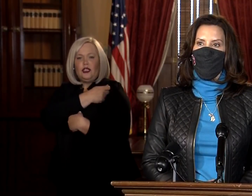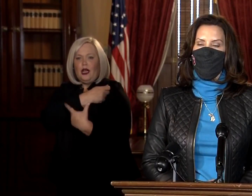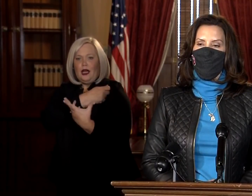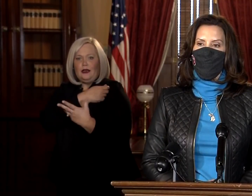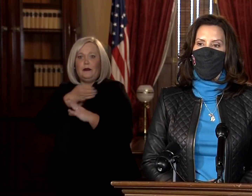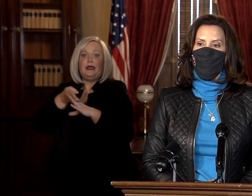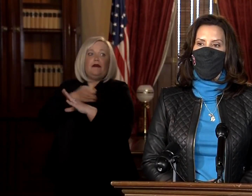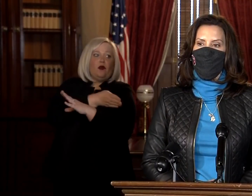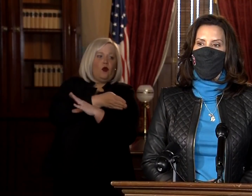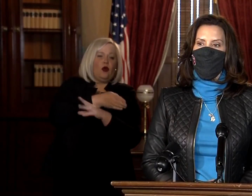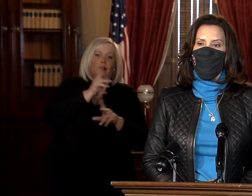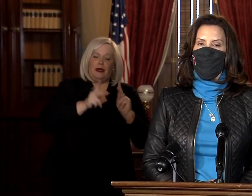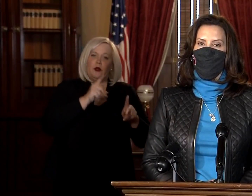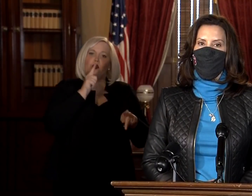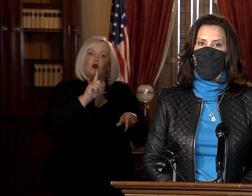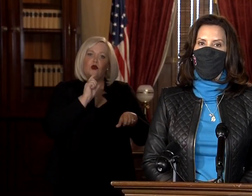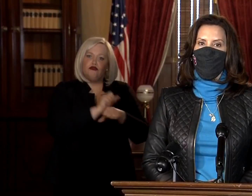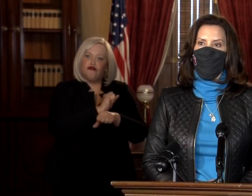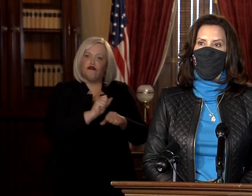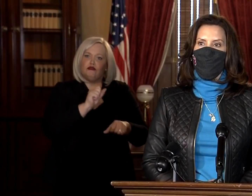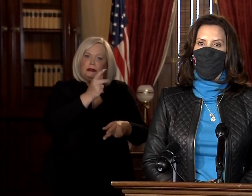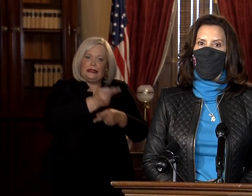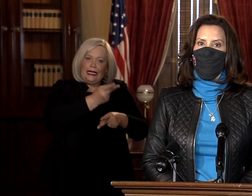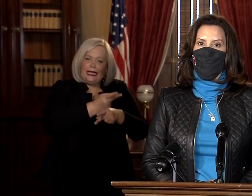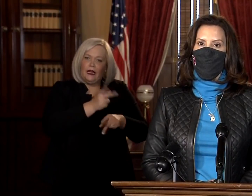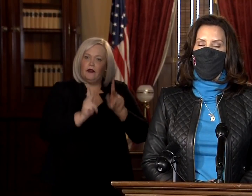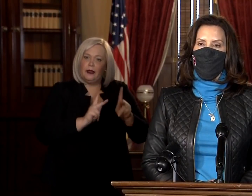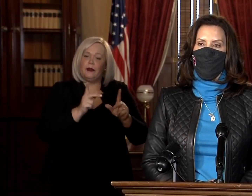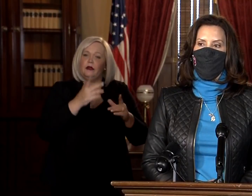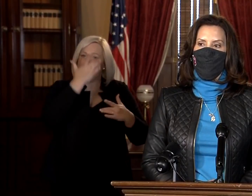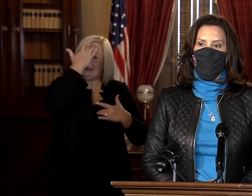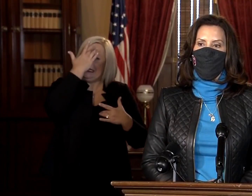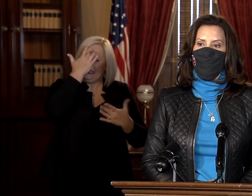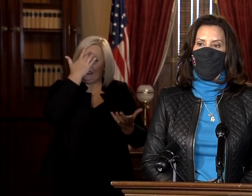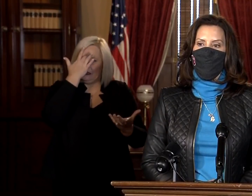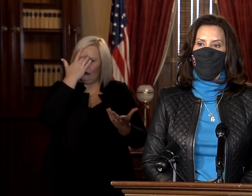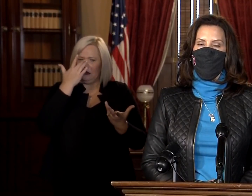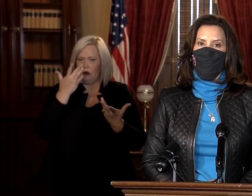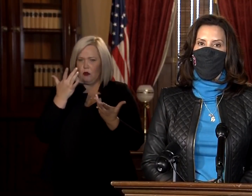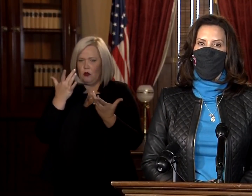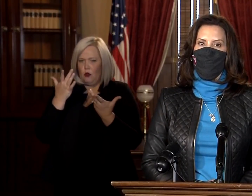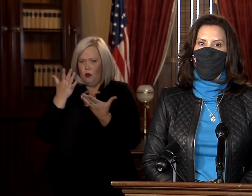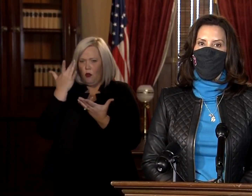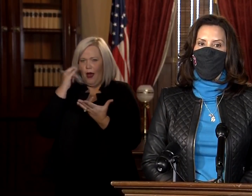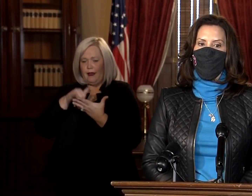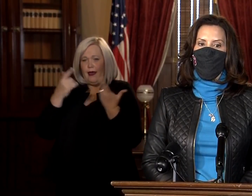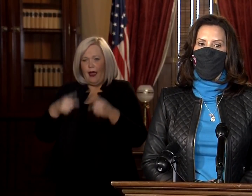involved with direct care and they are receiving their first they are receiving their first dose before those who are dose before those who are actually treating patients, and